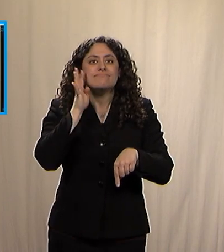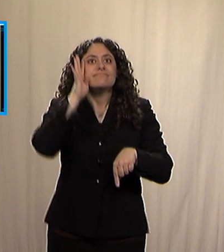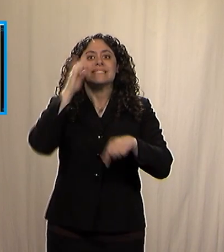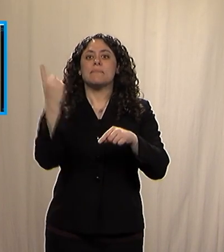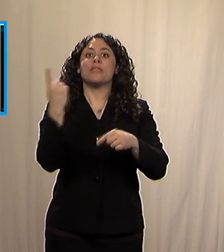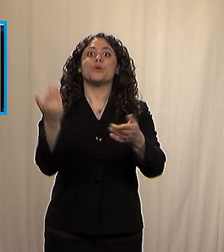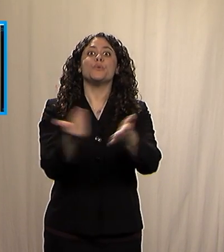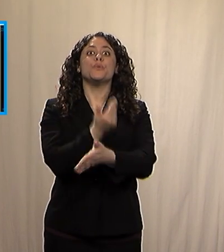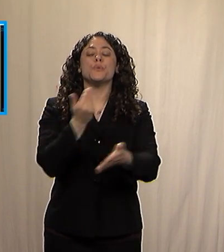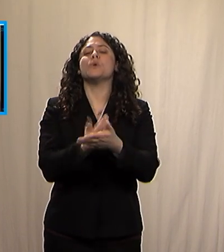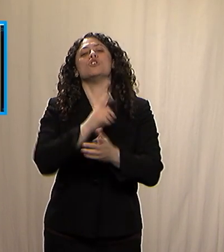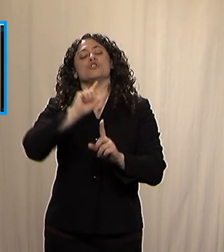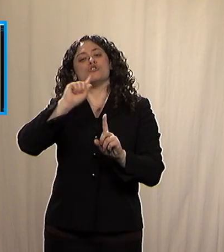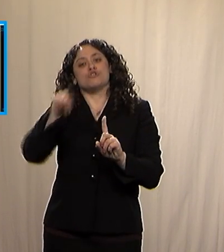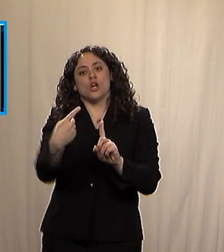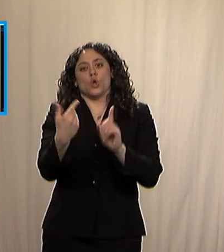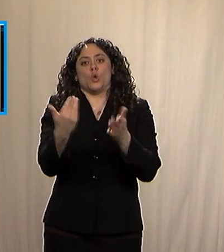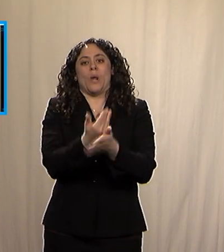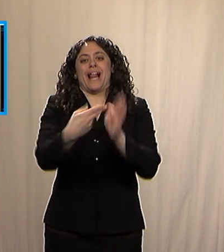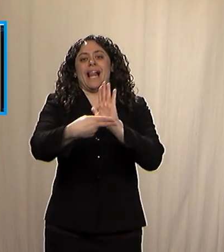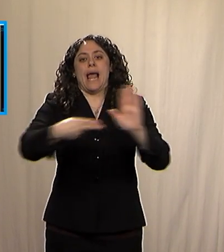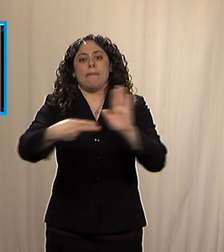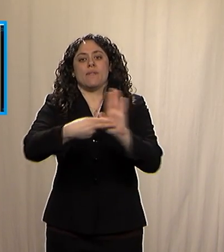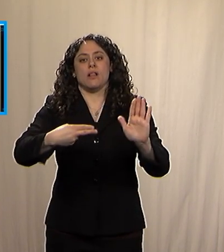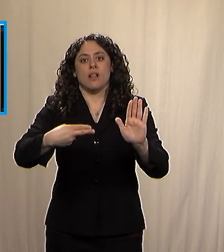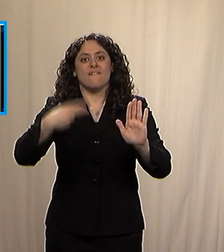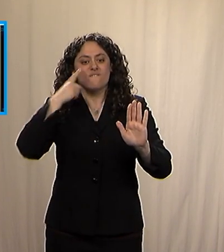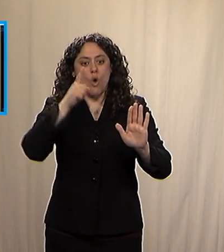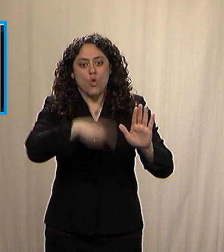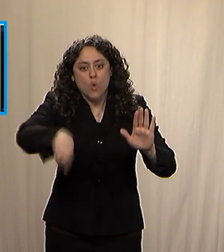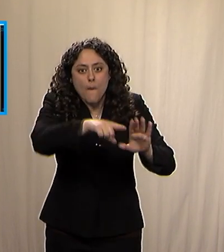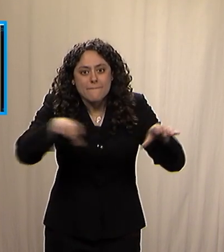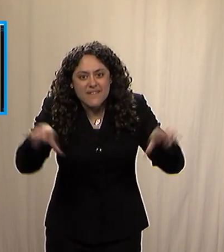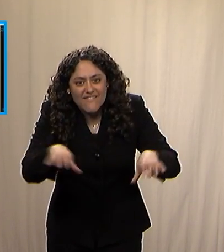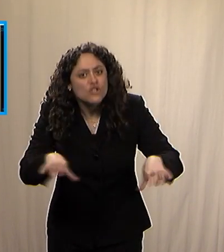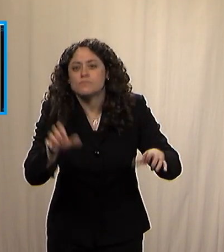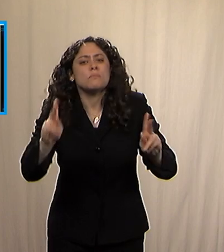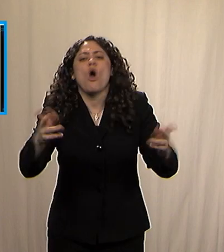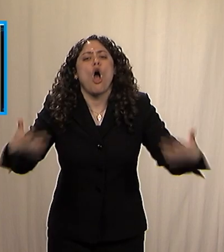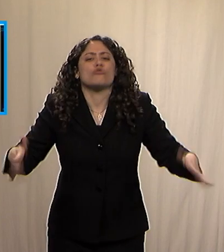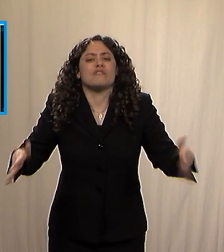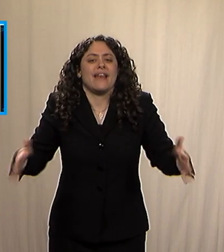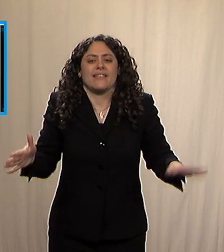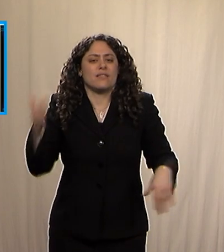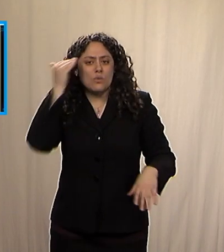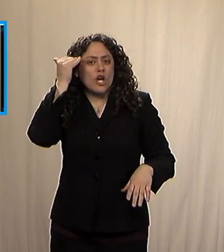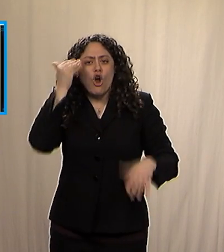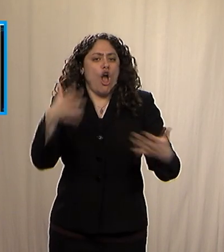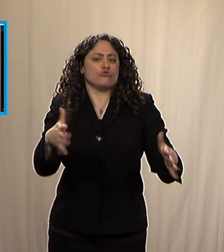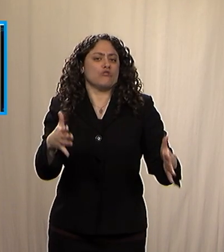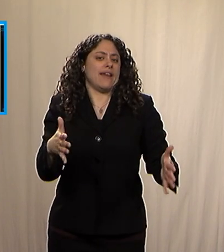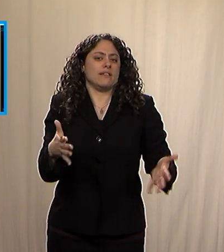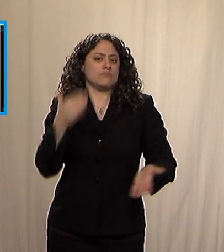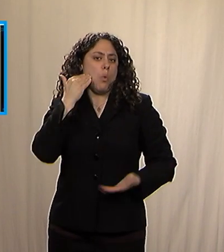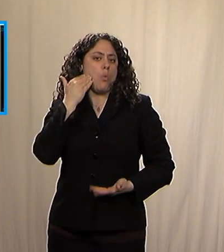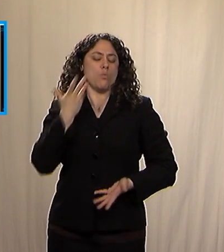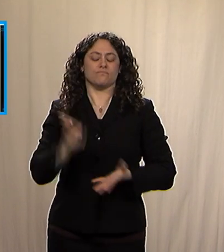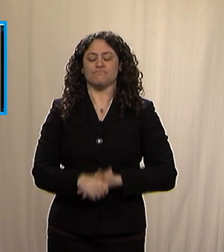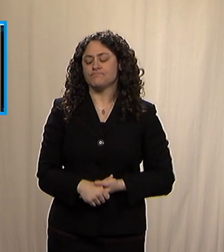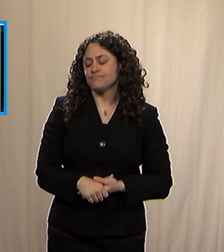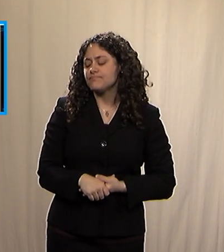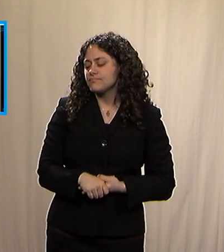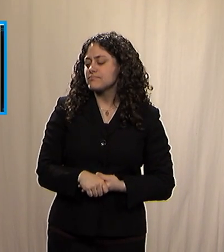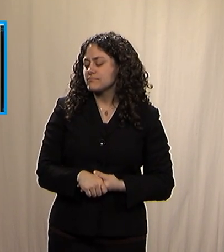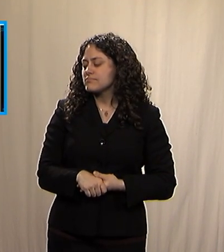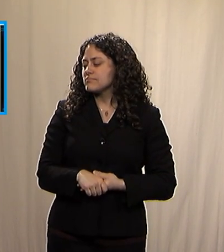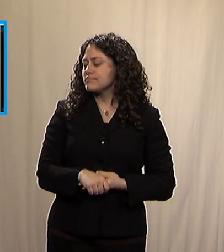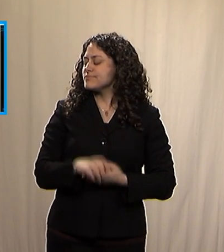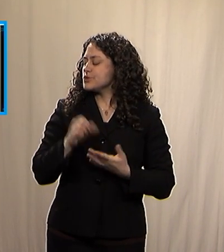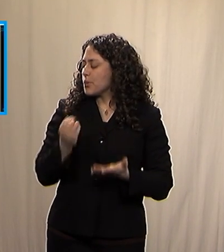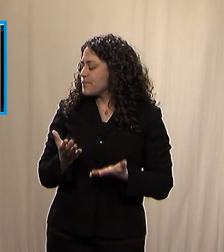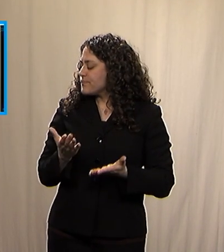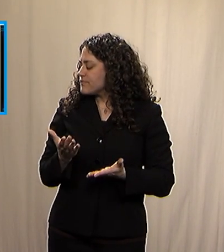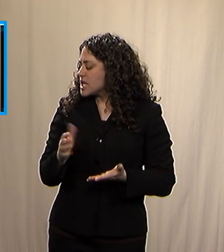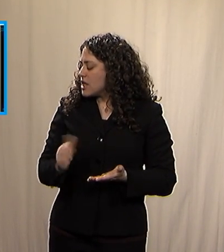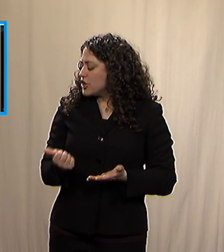to experiences and behaviors that people are familiar with.